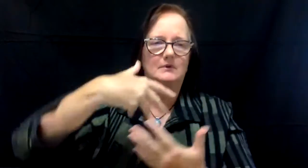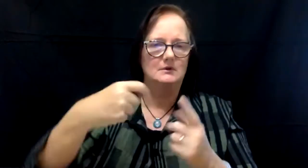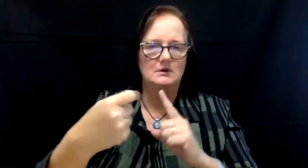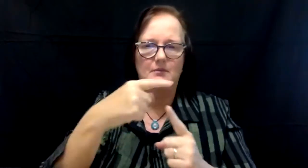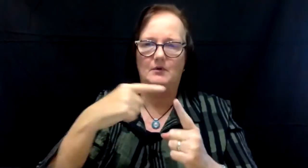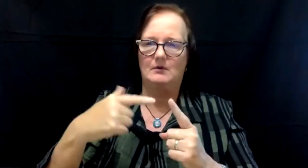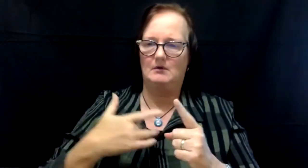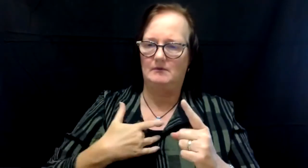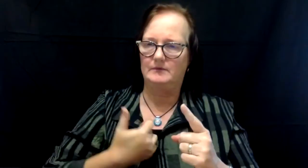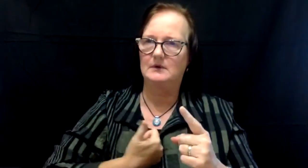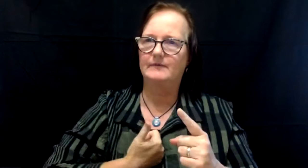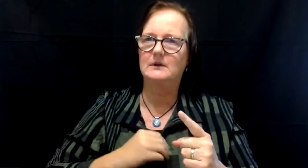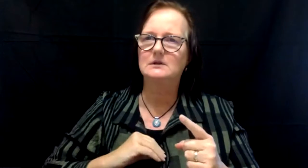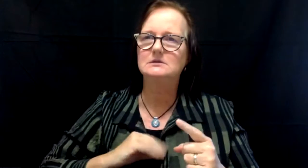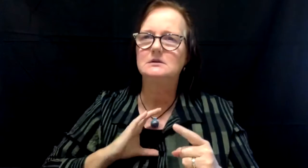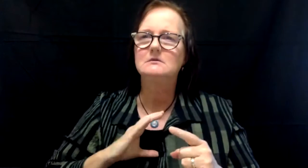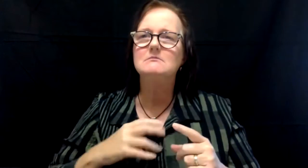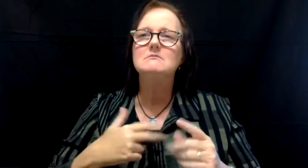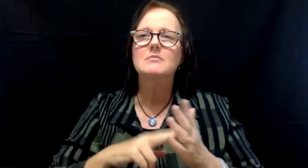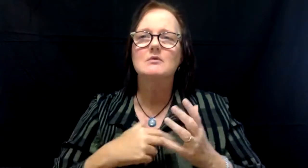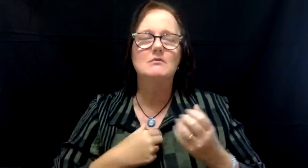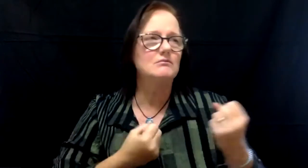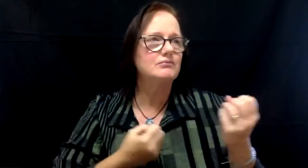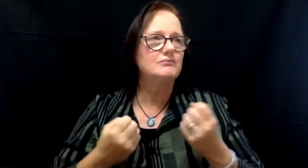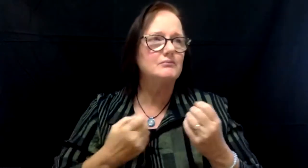that would influence the child's self esteem and enable them to have confidence using sign language